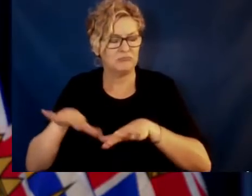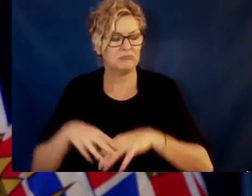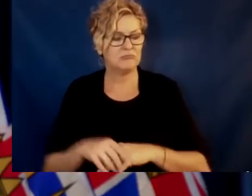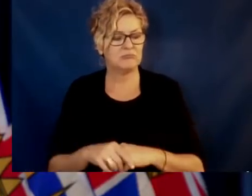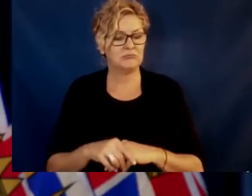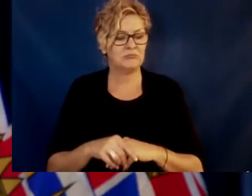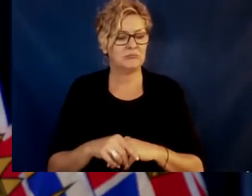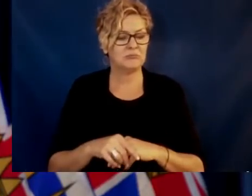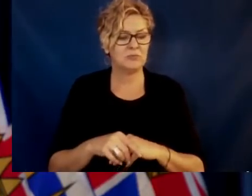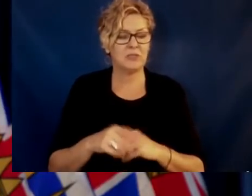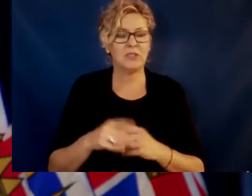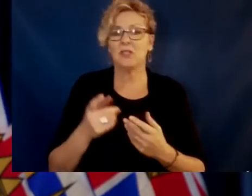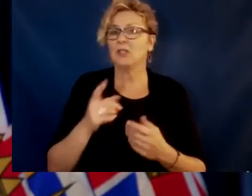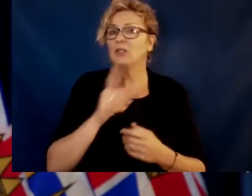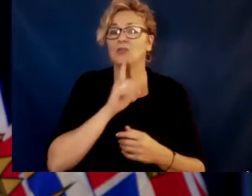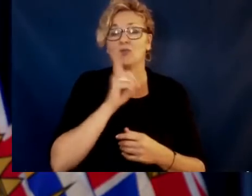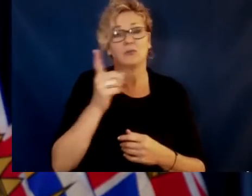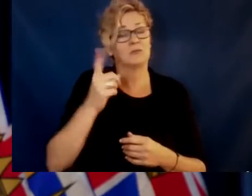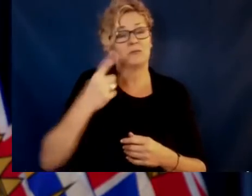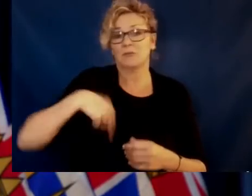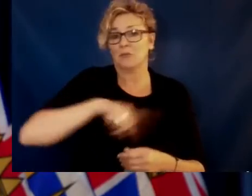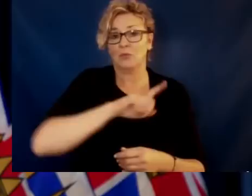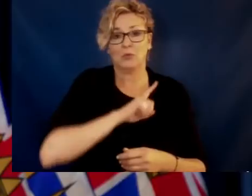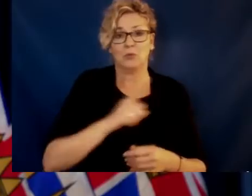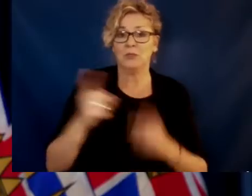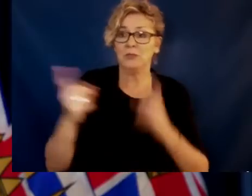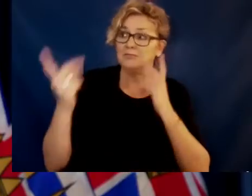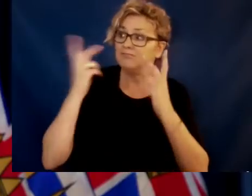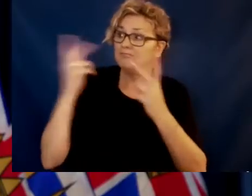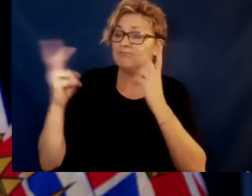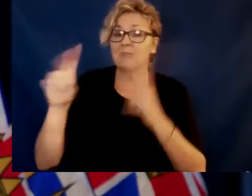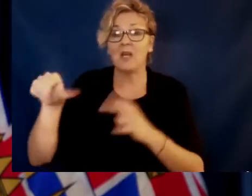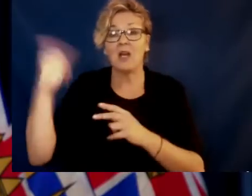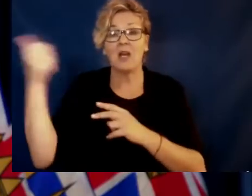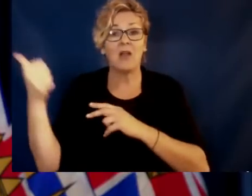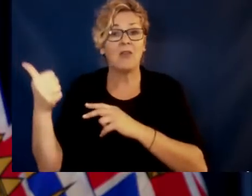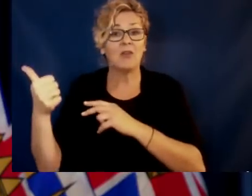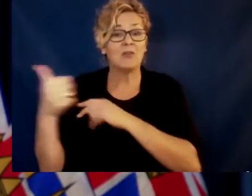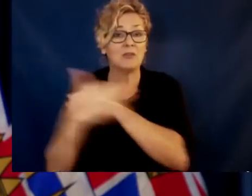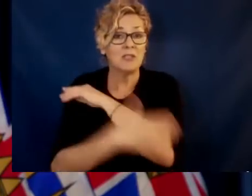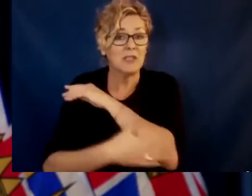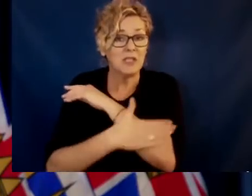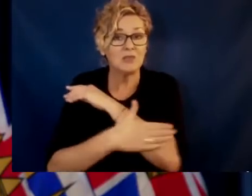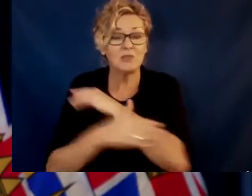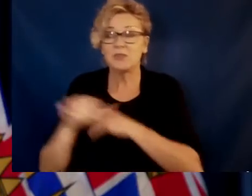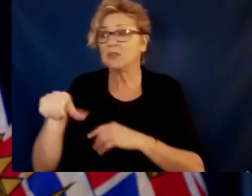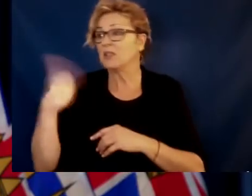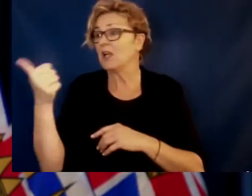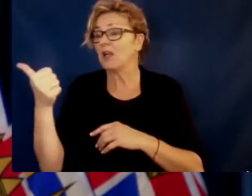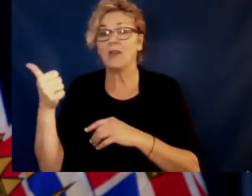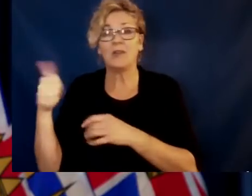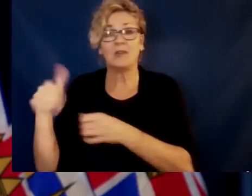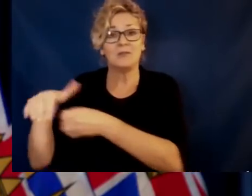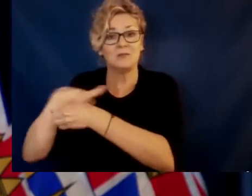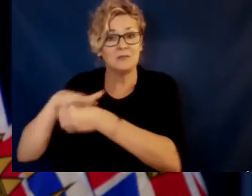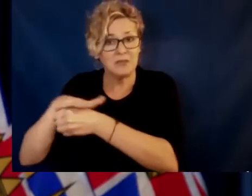Canada, in our neighbouring countries and around the world. We know that this can happen, and when it does, it can